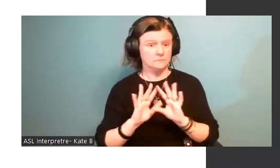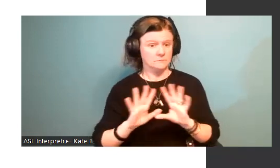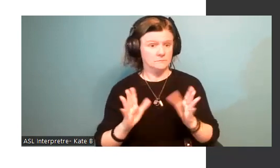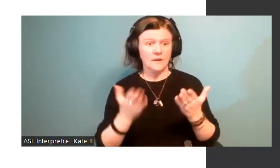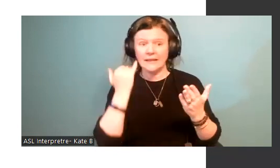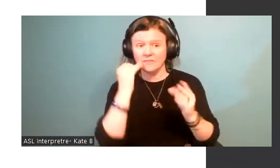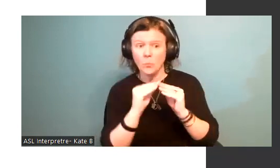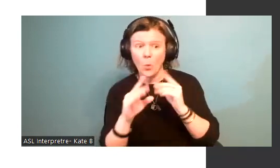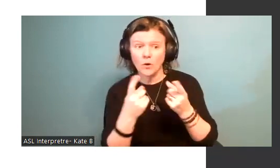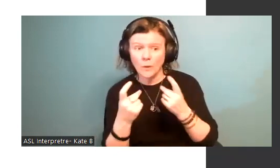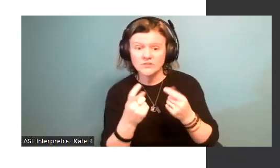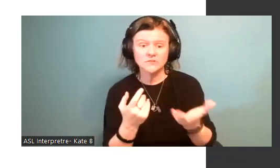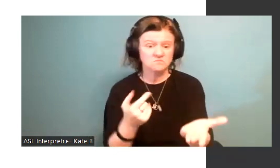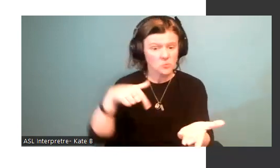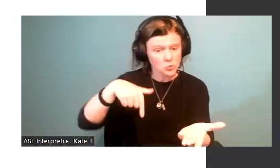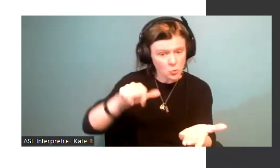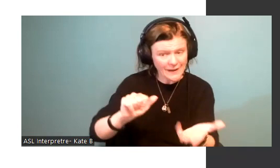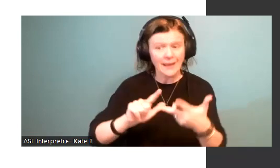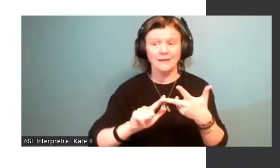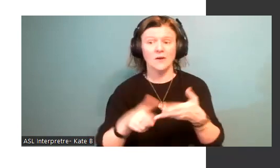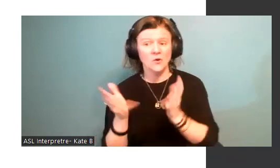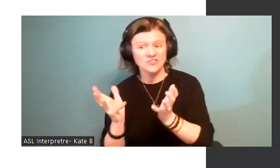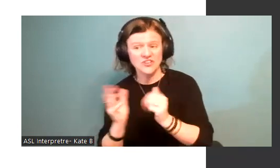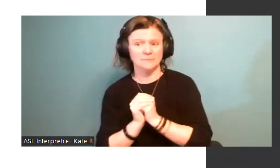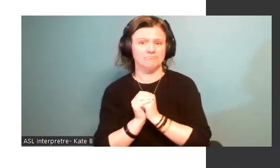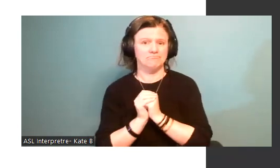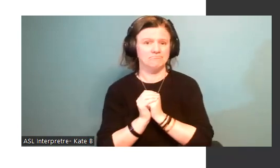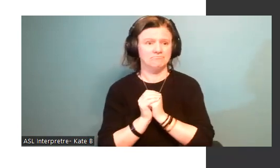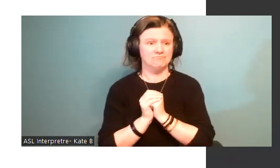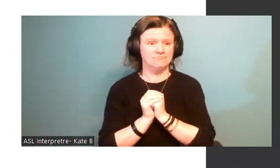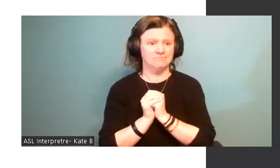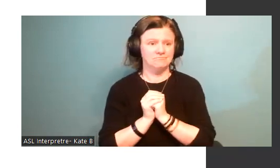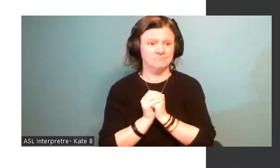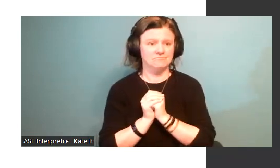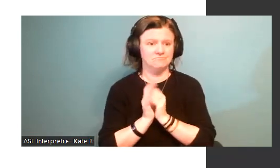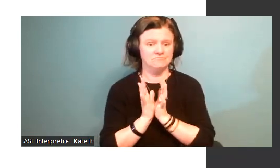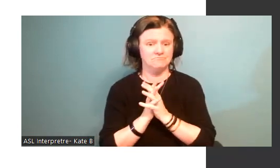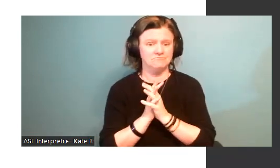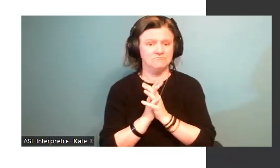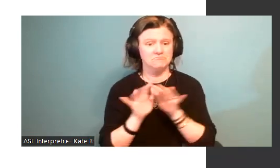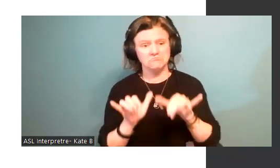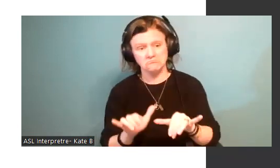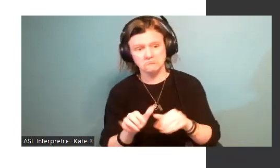you tell a link to behave as a button, be aware of that. It changes the way a user is going to